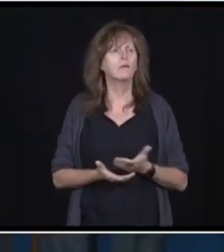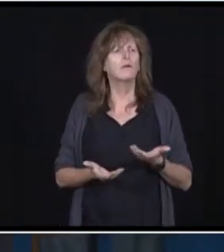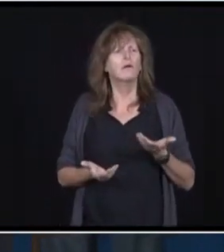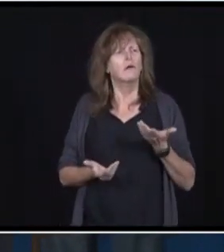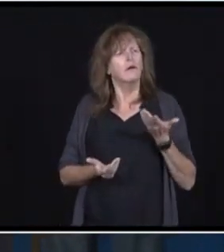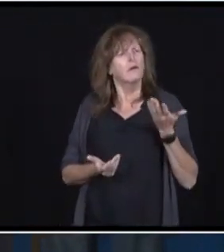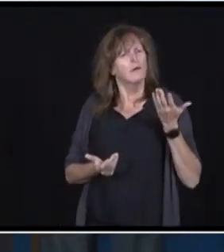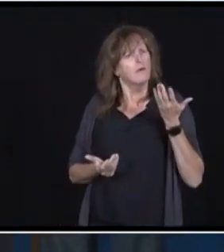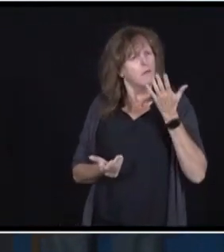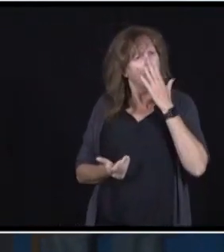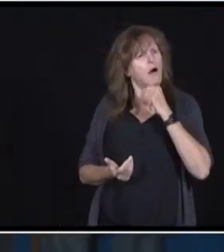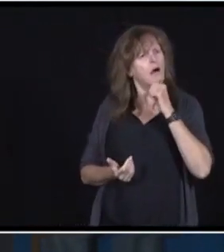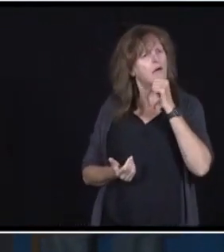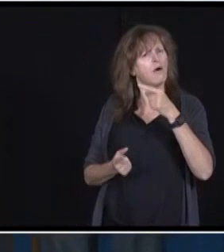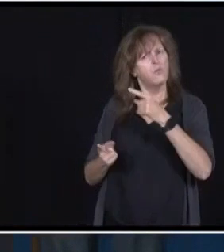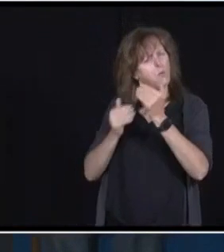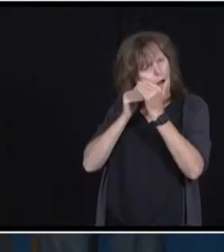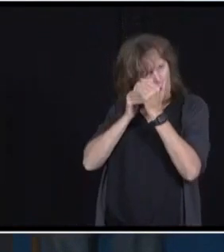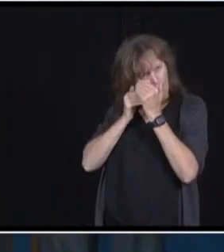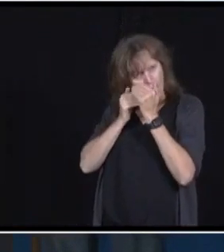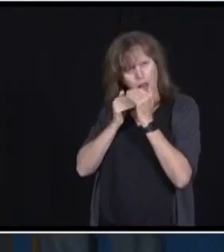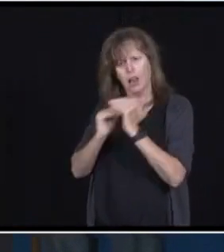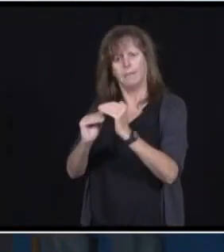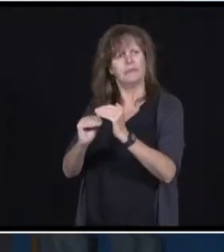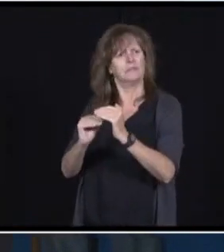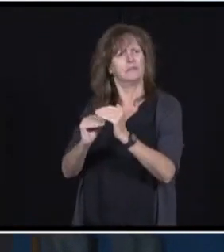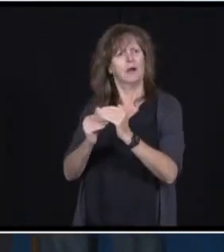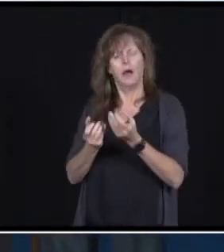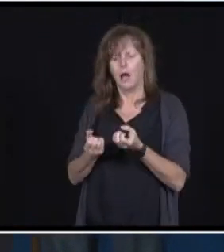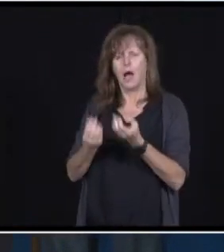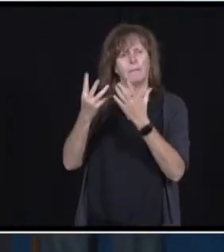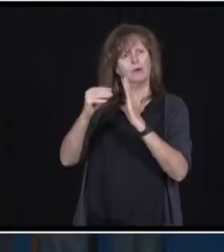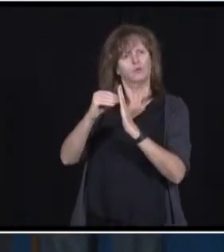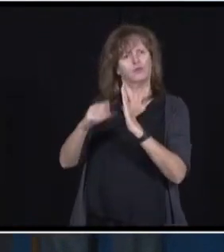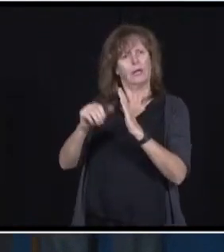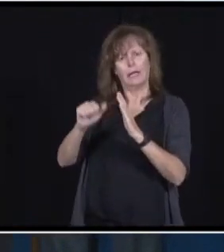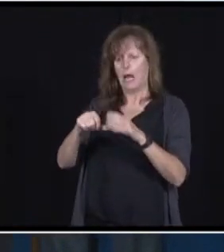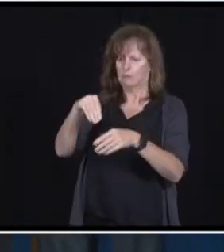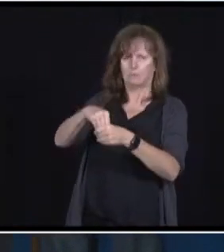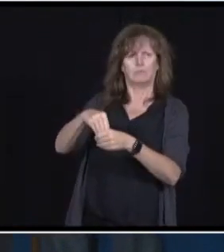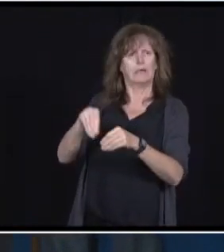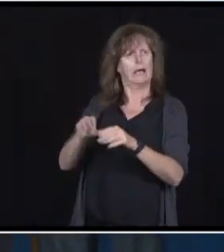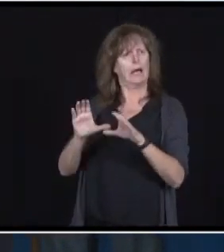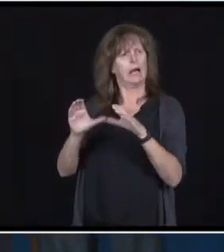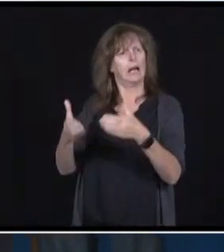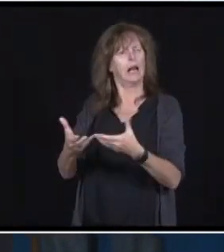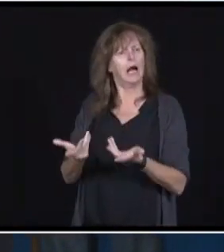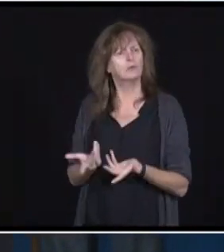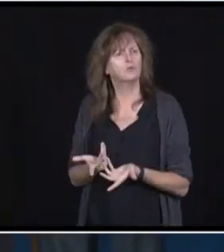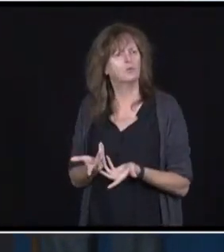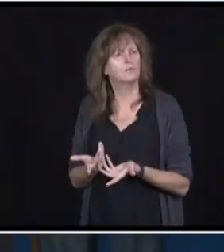wouldn't Argue more on class sizes when you're doing more on indoor gatherings?